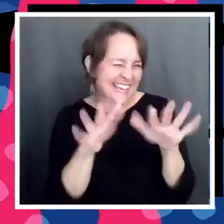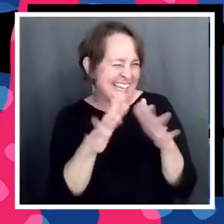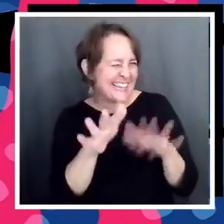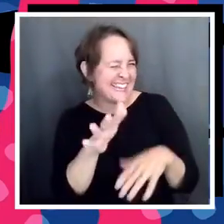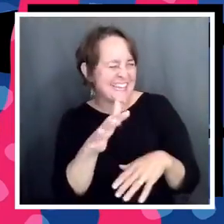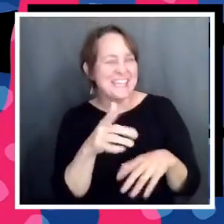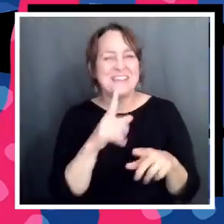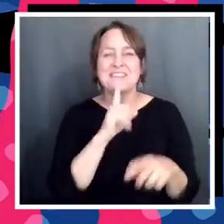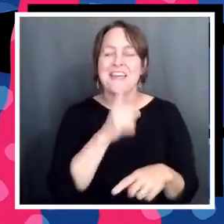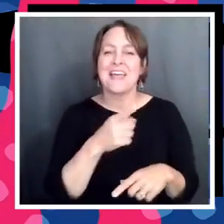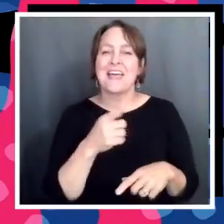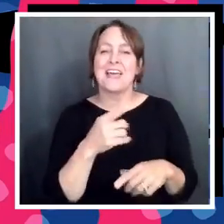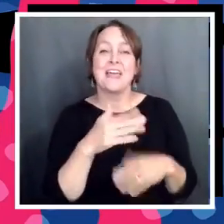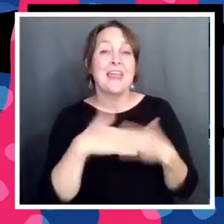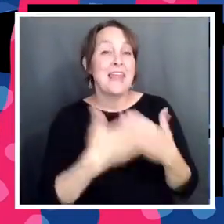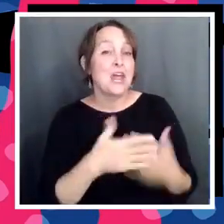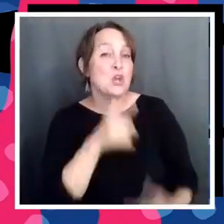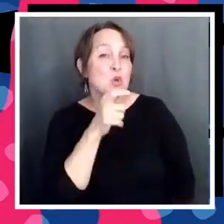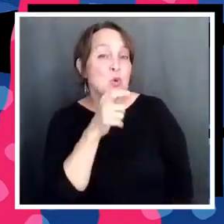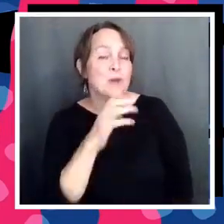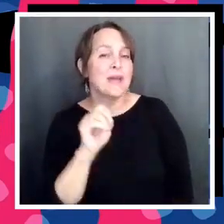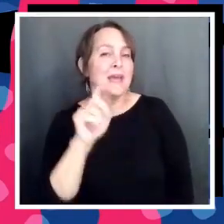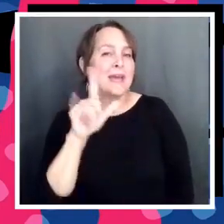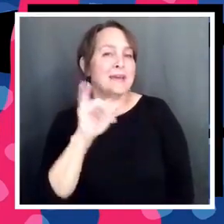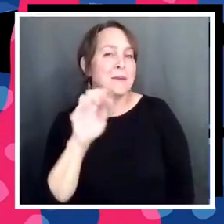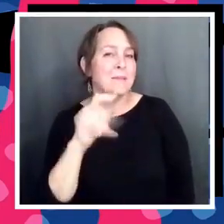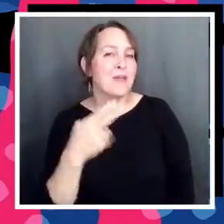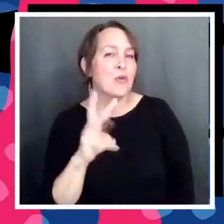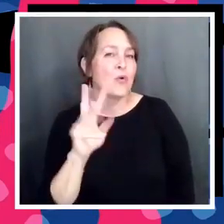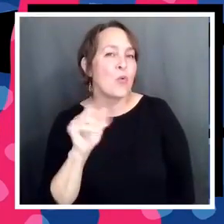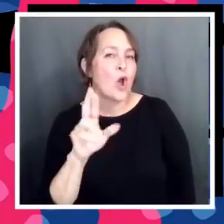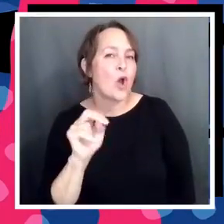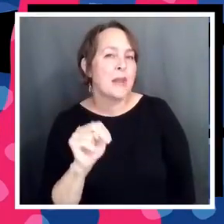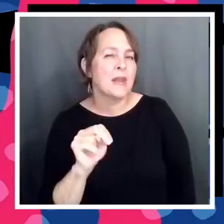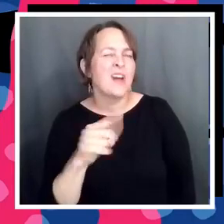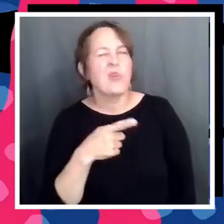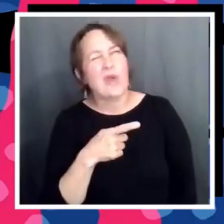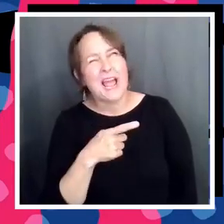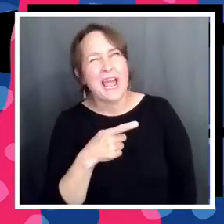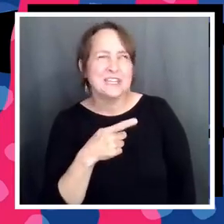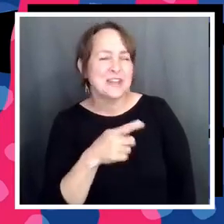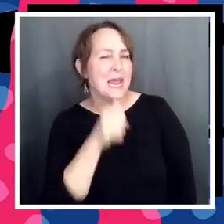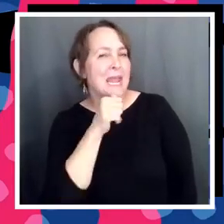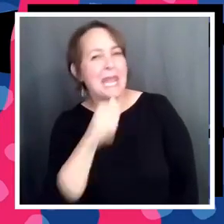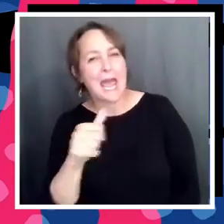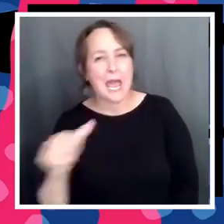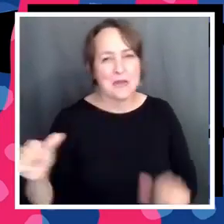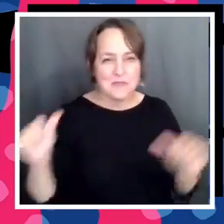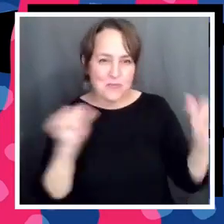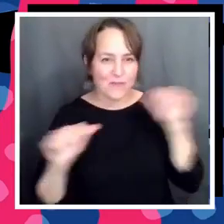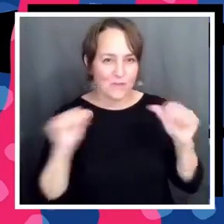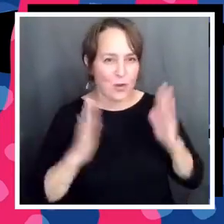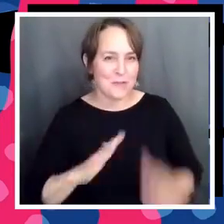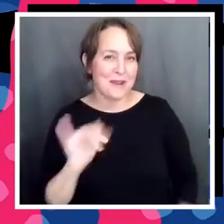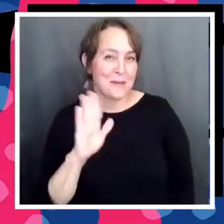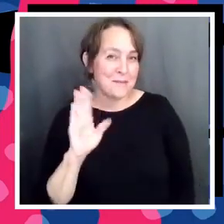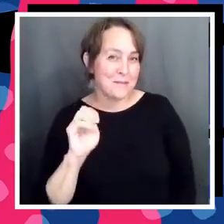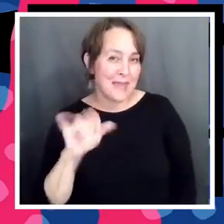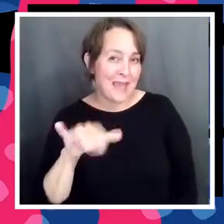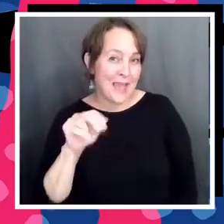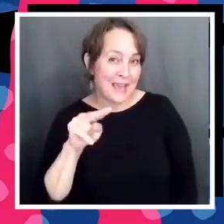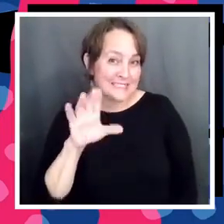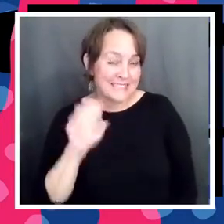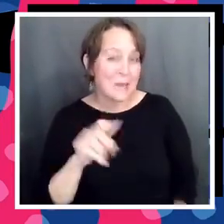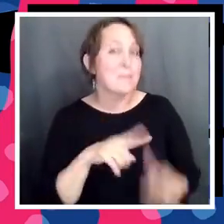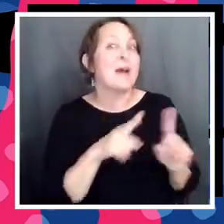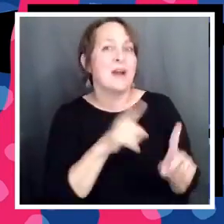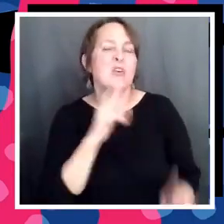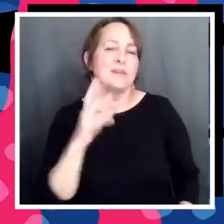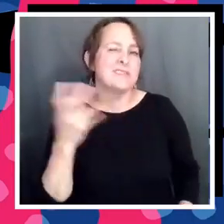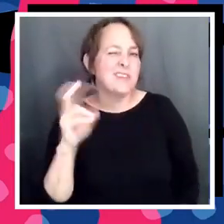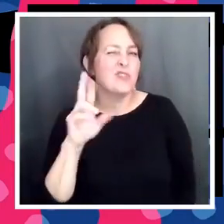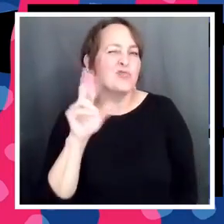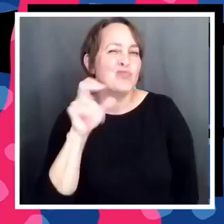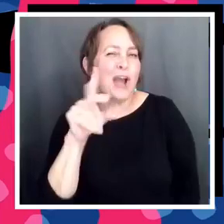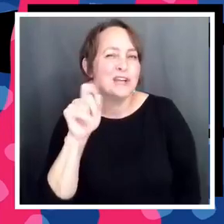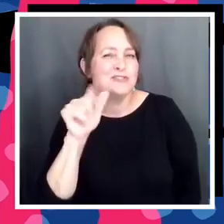IS BEYONCC HERE?